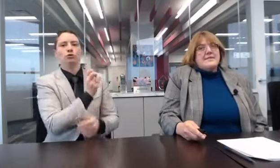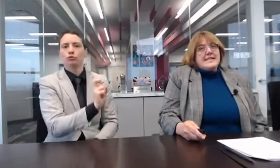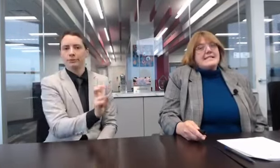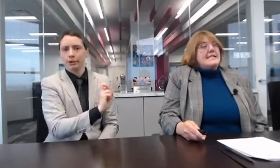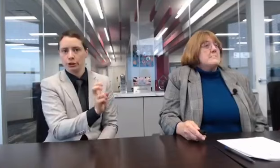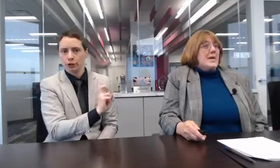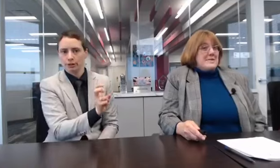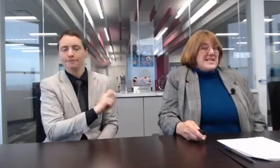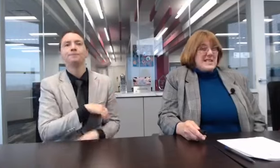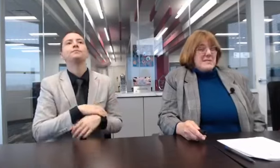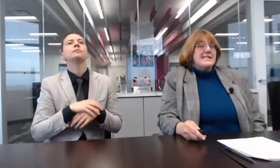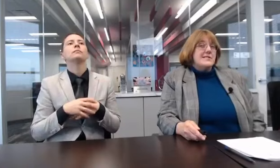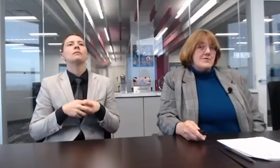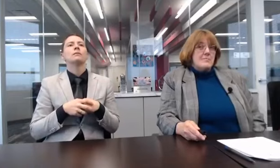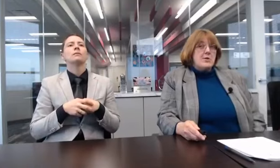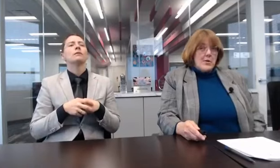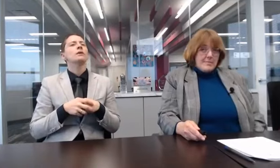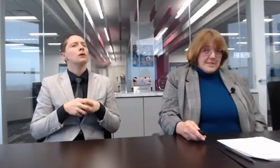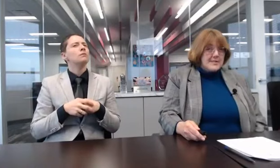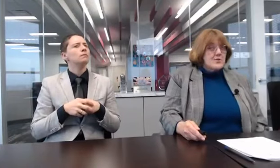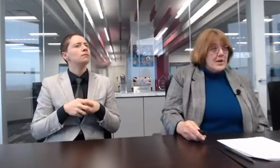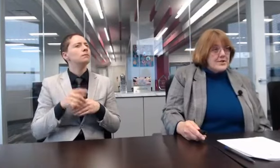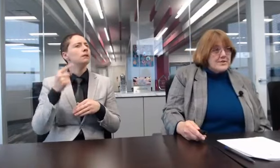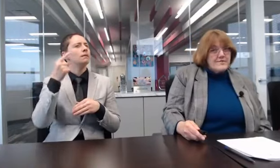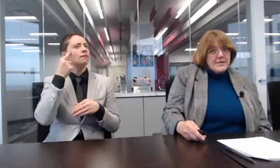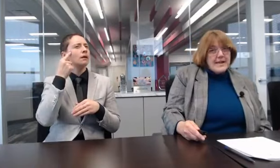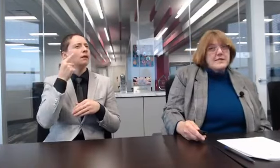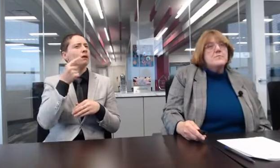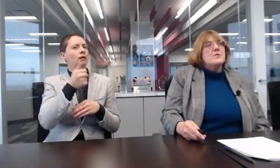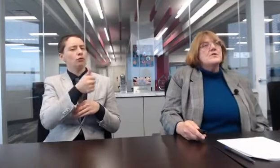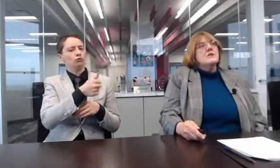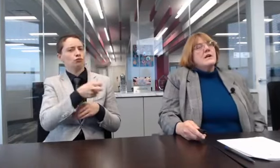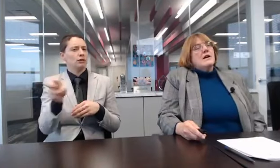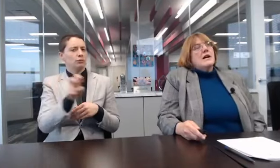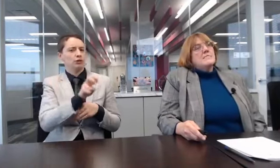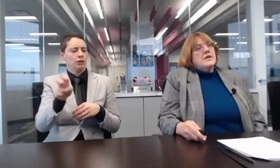I think that it might be limited to employment situations for the County Board.